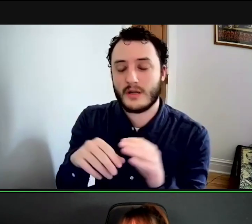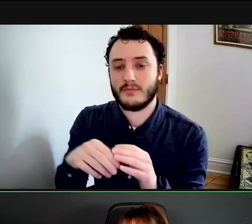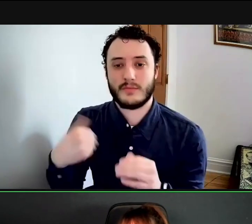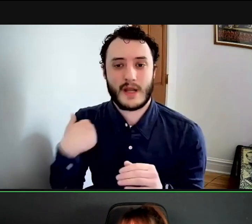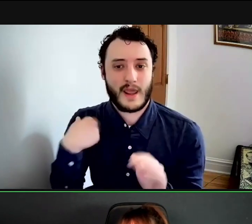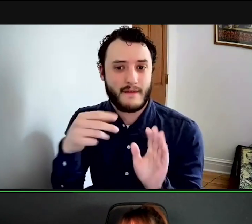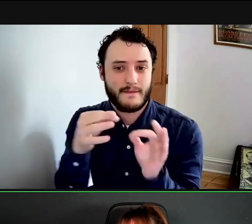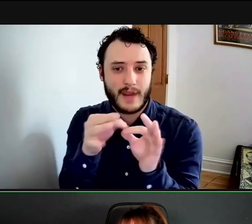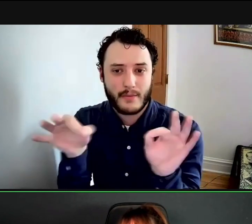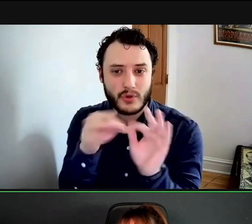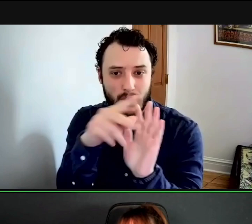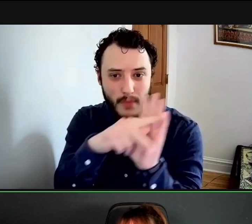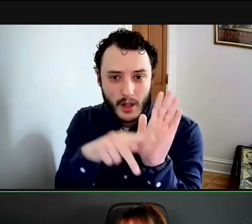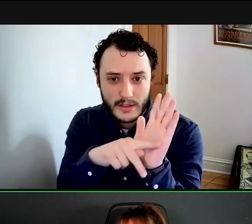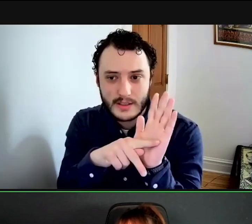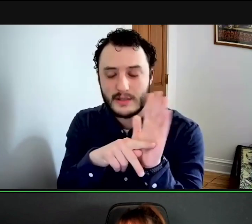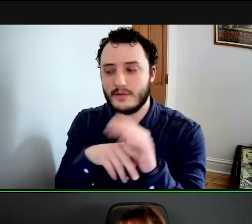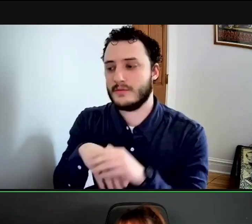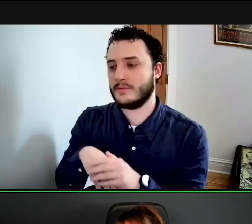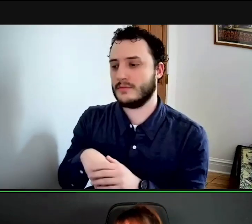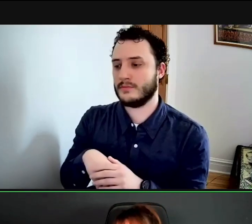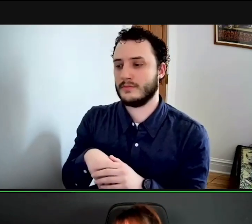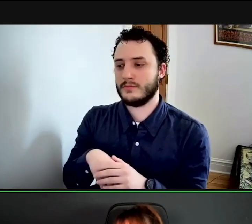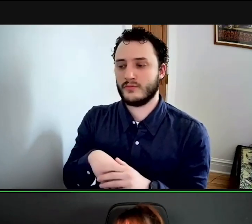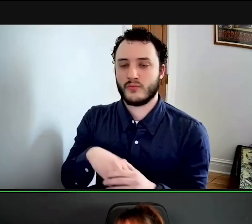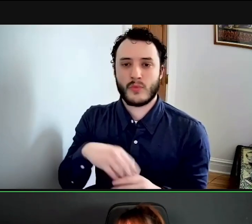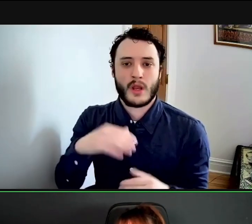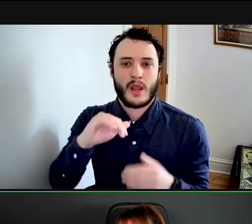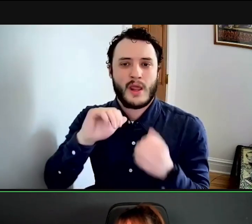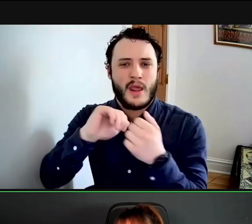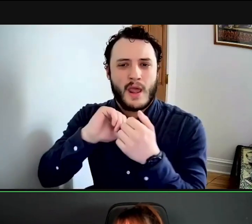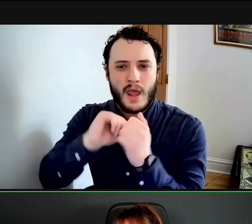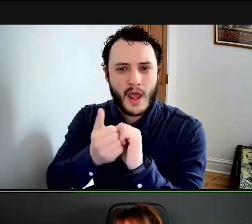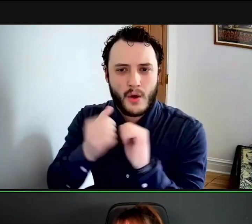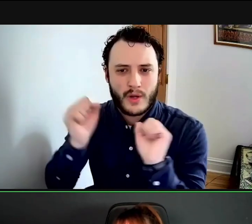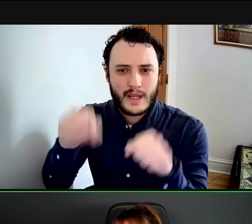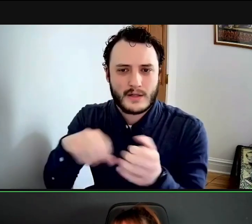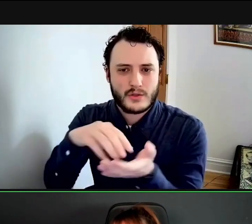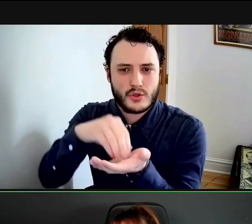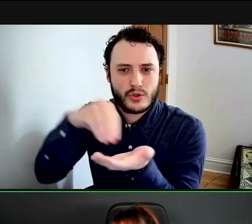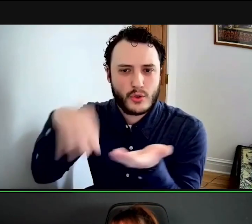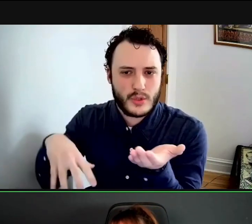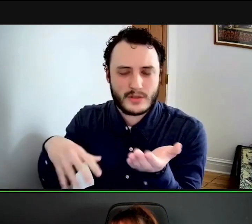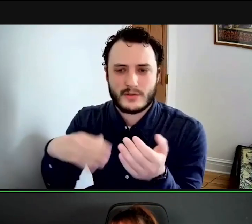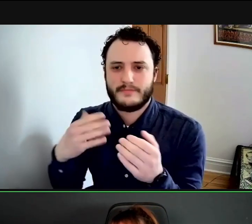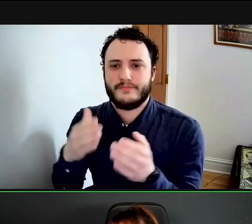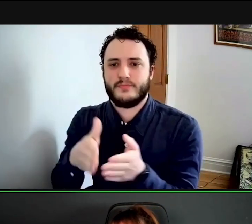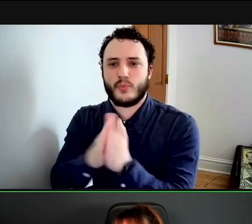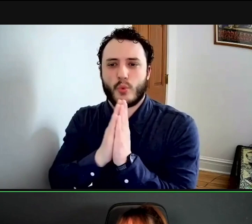For example, captioning-- does your campus have a captioning policy?